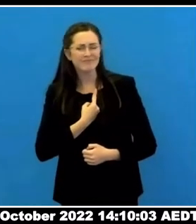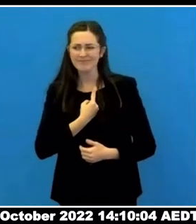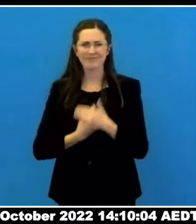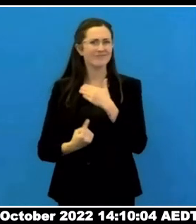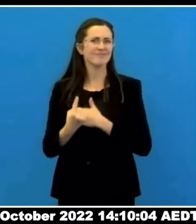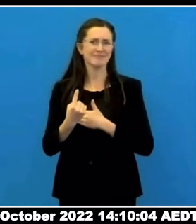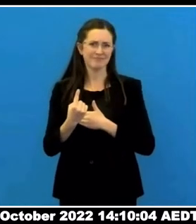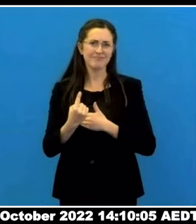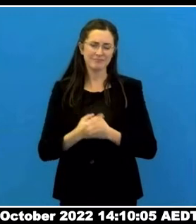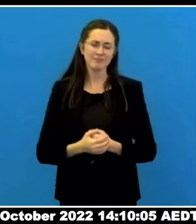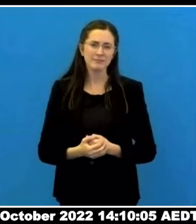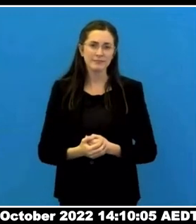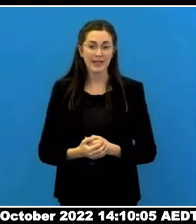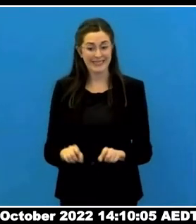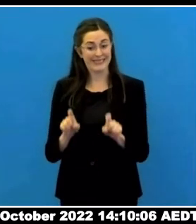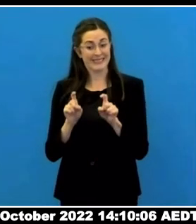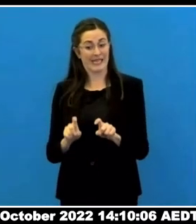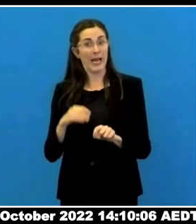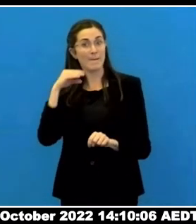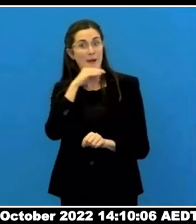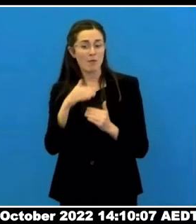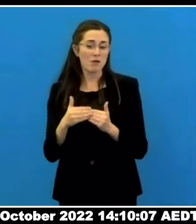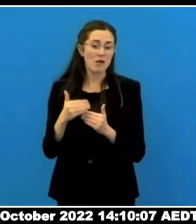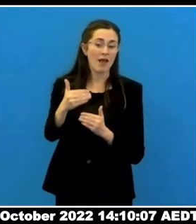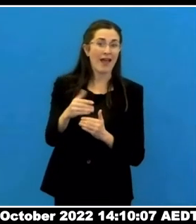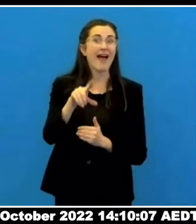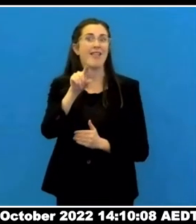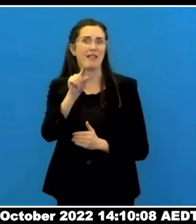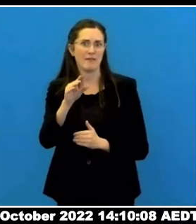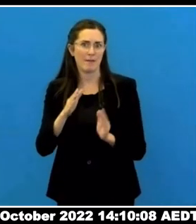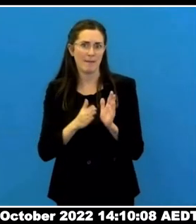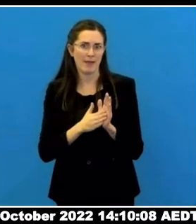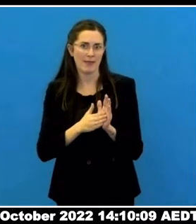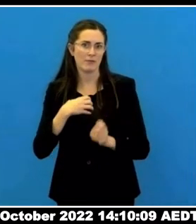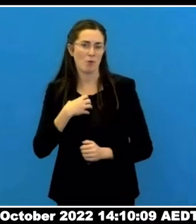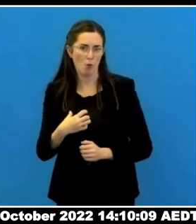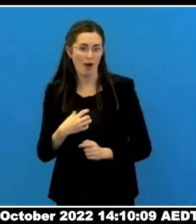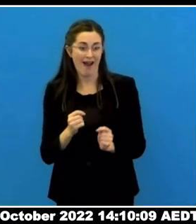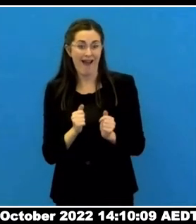We had to stay in Melbourne for a further 11 months after the birth of my daughter.